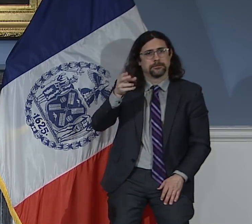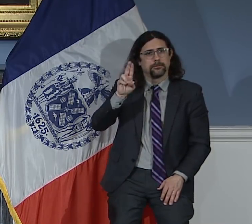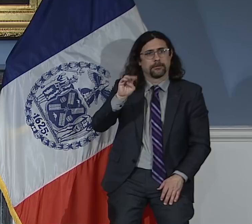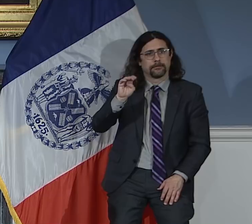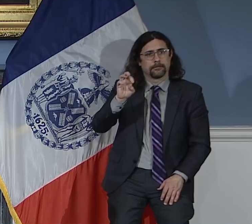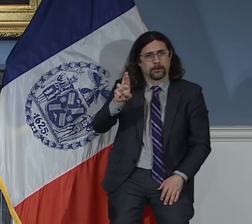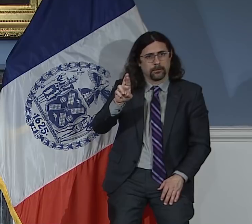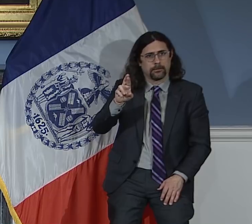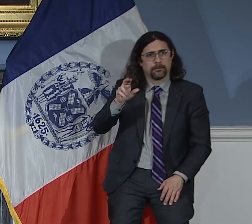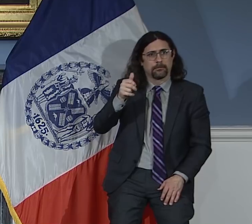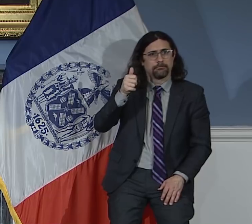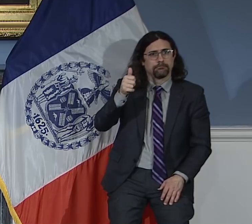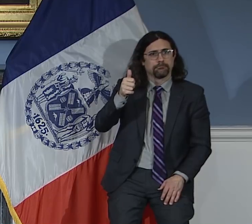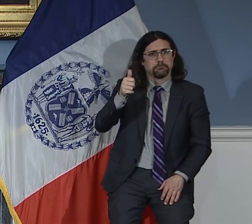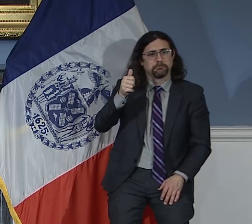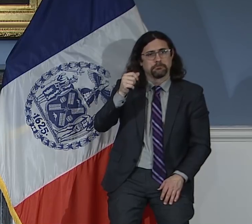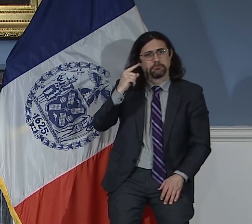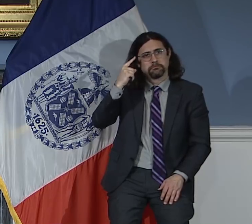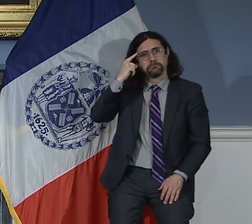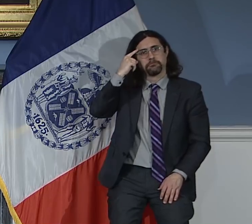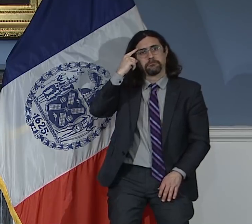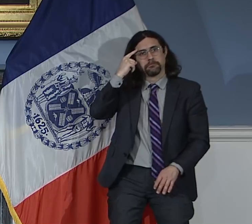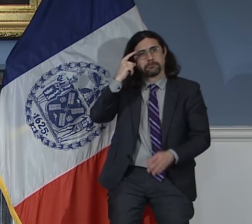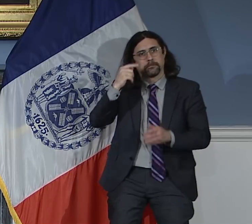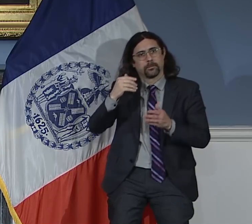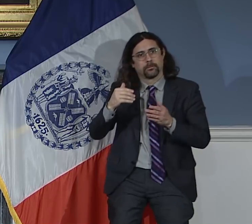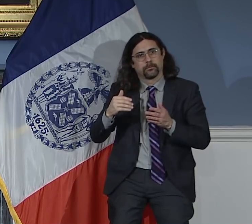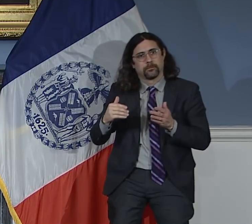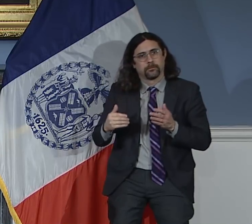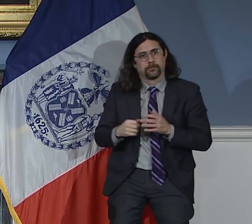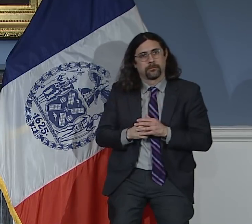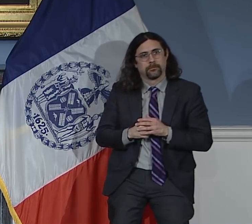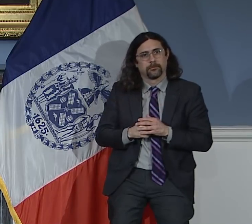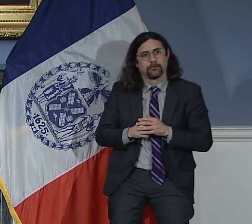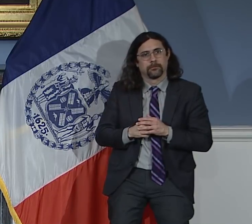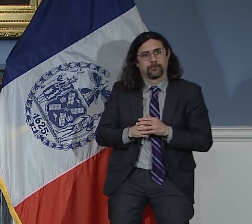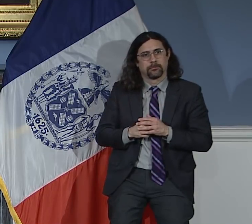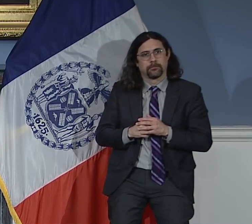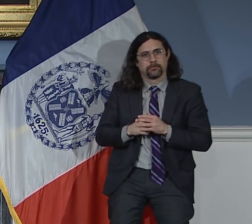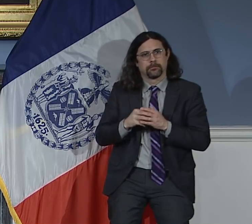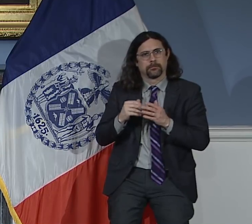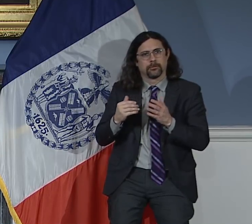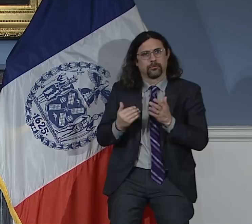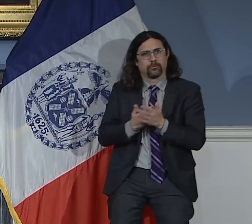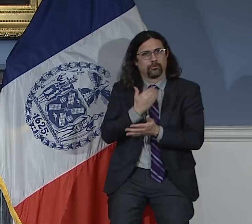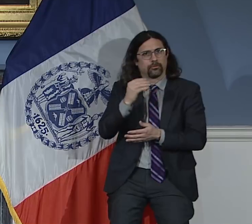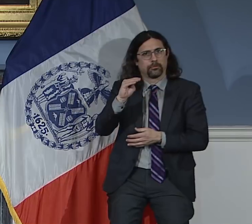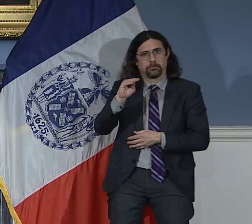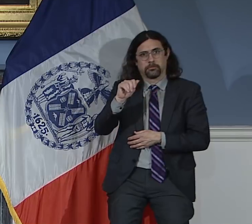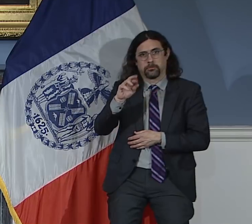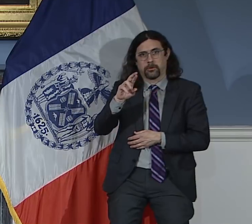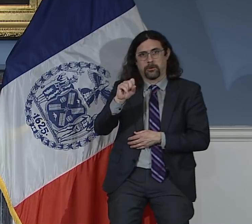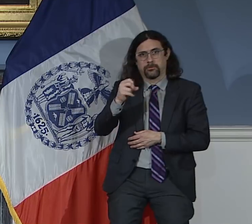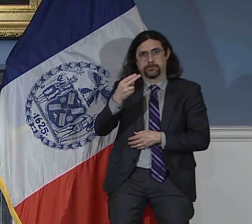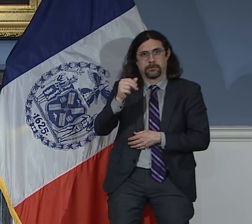OUR SENIOR SNAETO RCHUCK SCHUMER HAS PUT RWFOARD AST RNGO